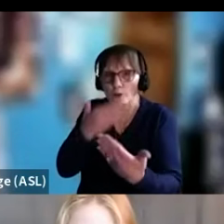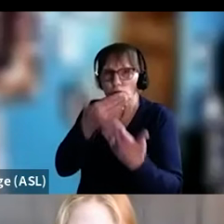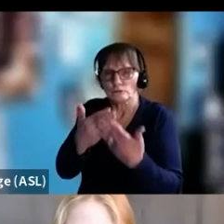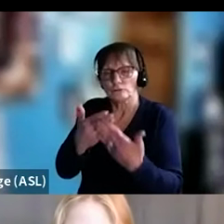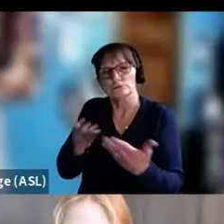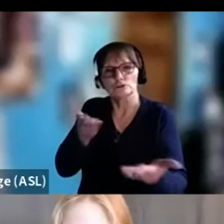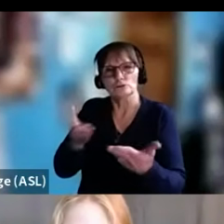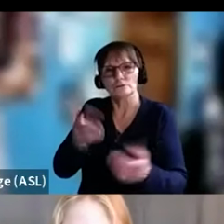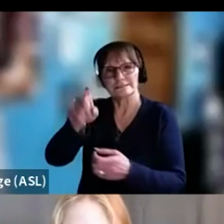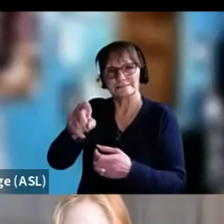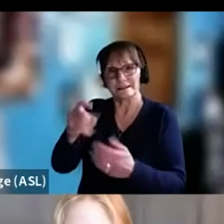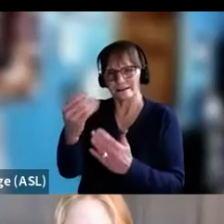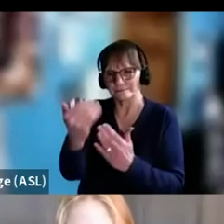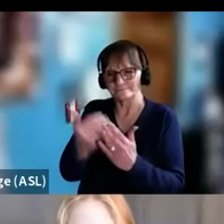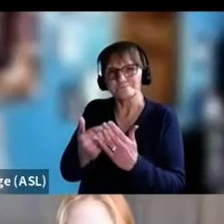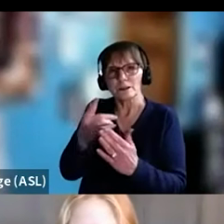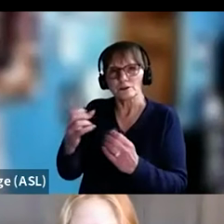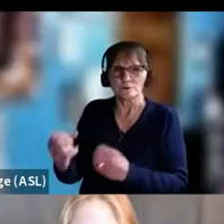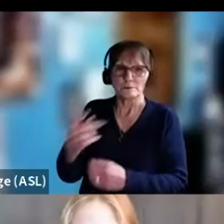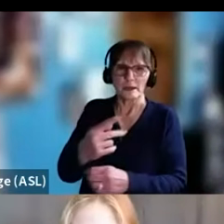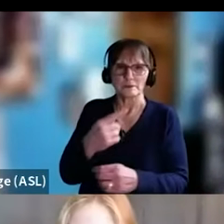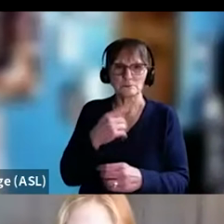and kind of goes back to what Kevonya said earlier,